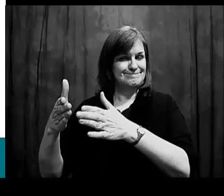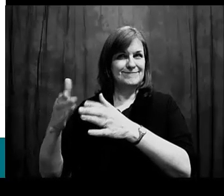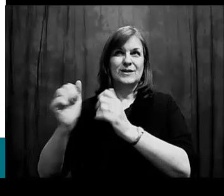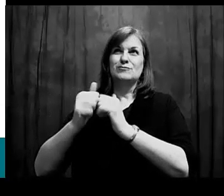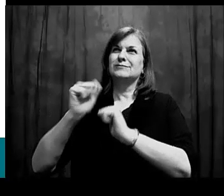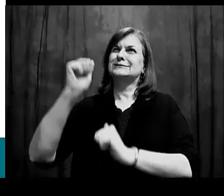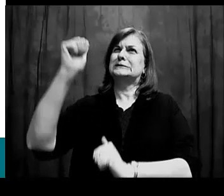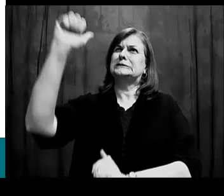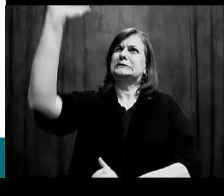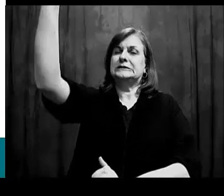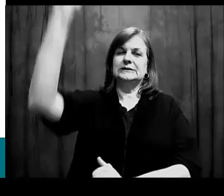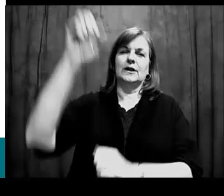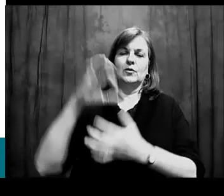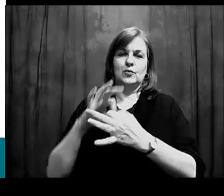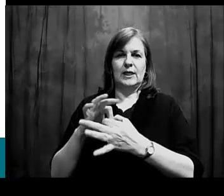very distantly related